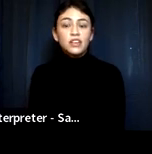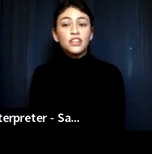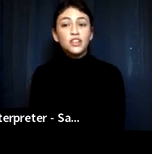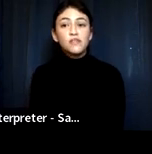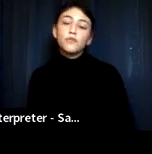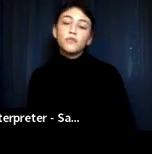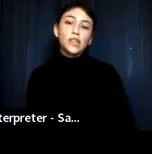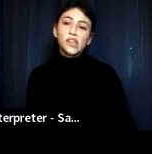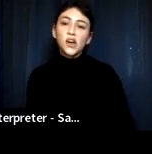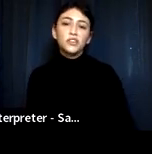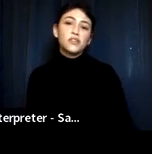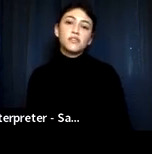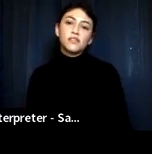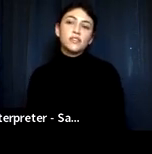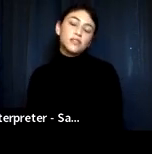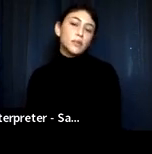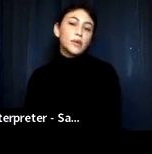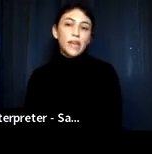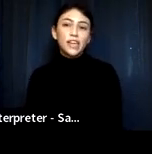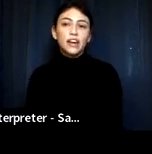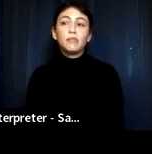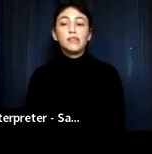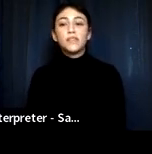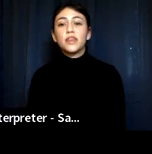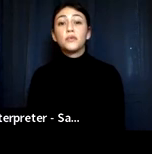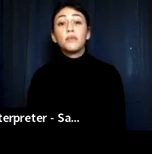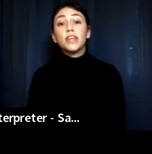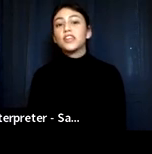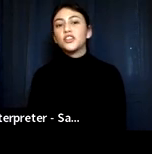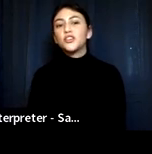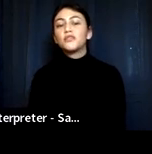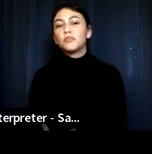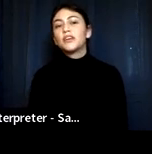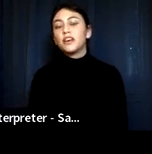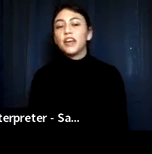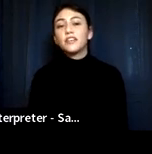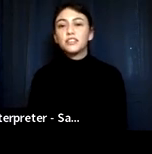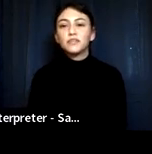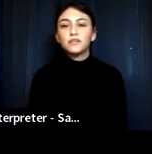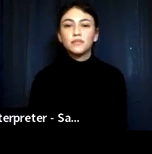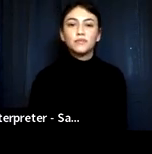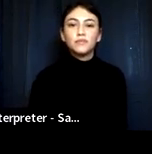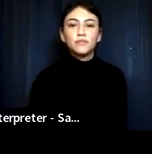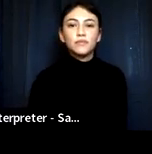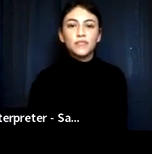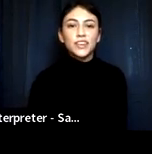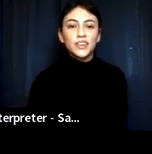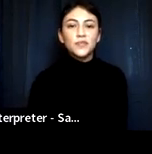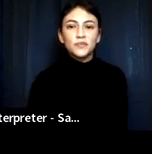Not just for one thing, I just to put a bandit on it but something that would remove the issue from here on, out. Thank you.